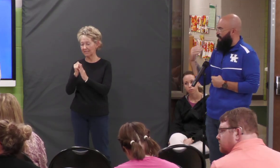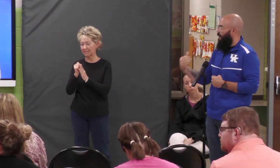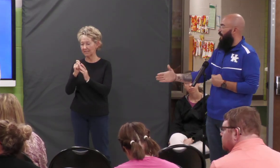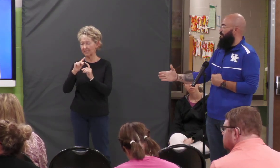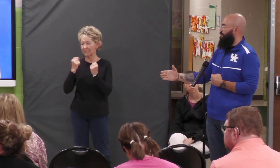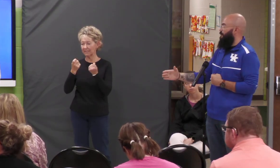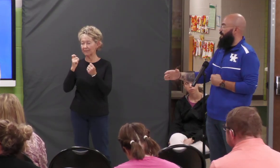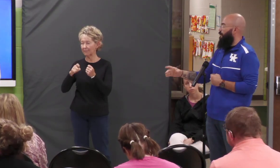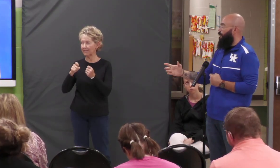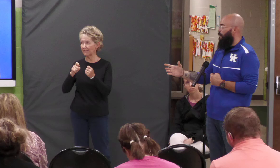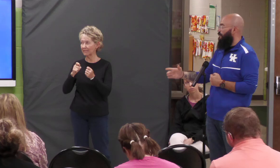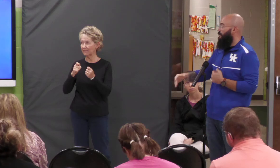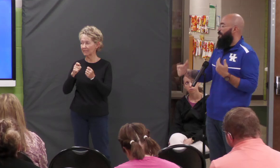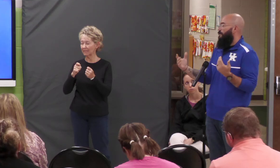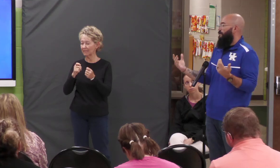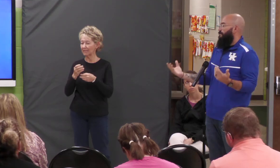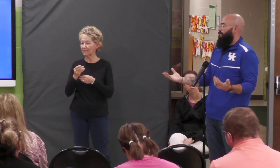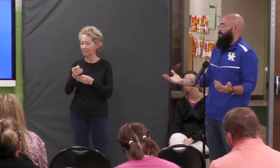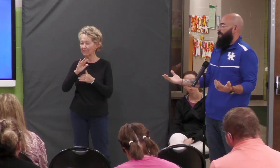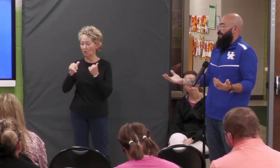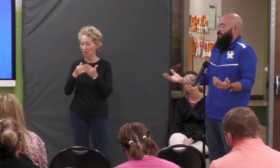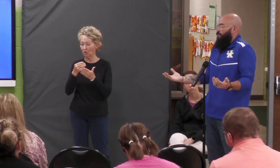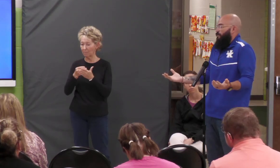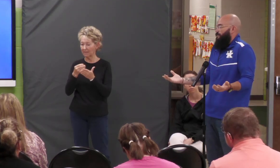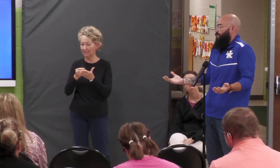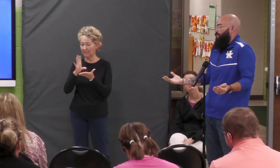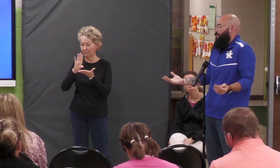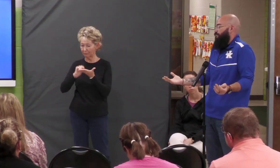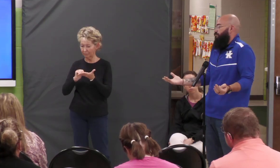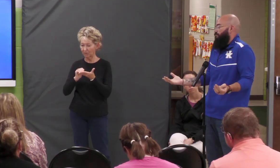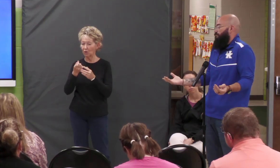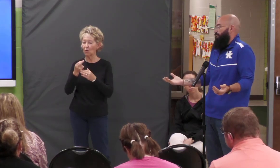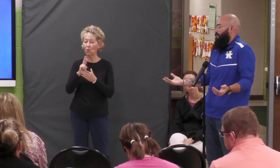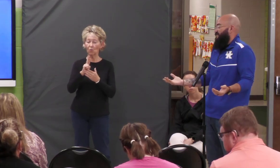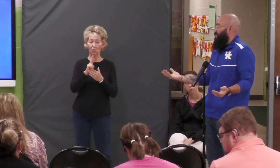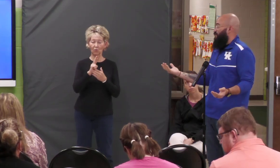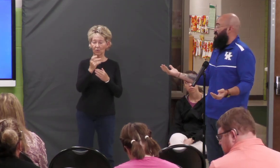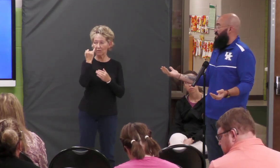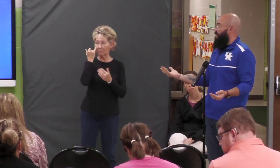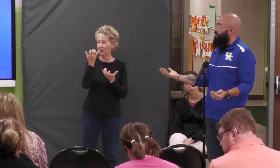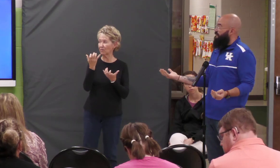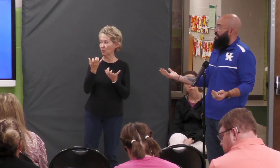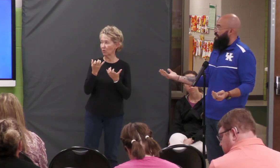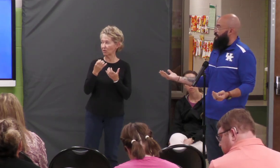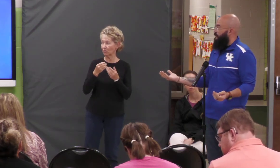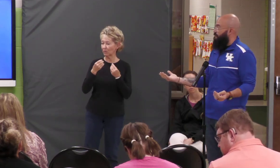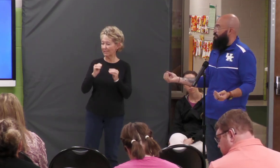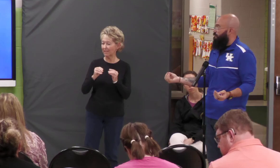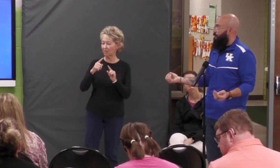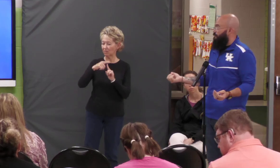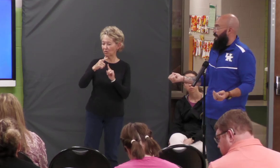spend all of their money or say you want to sell shirts as a fundraiser next year you